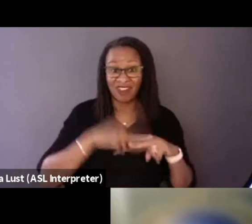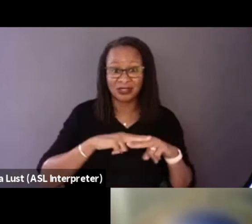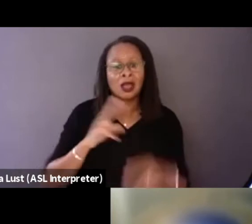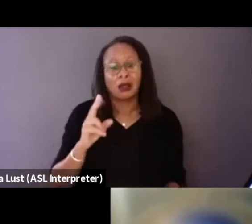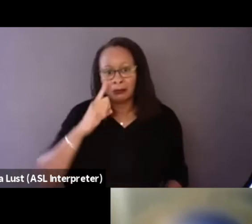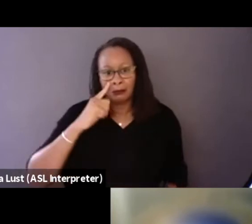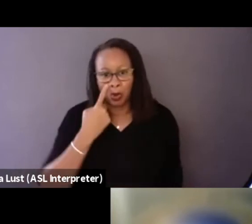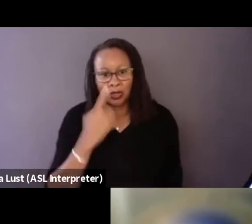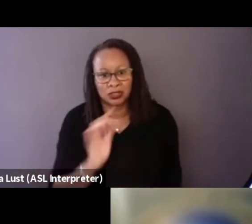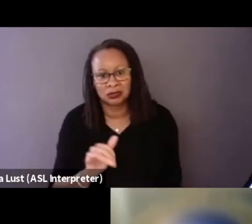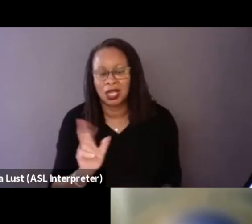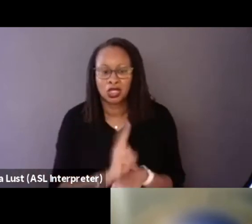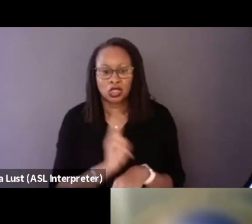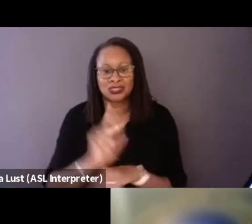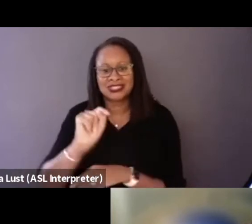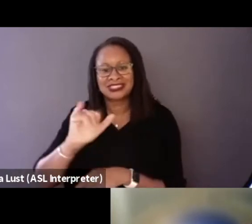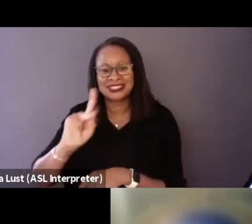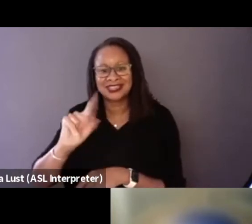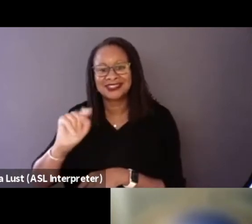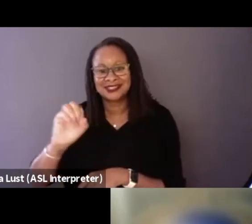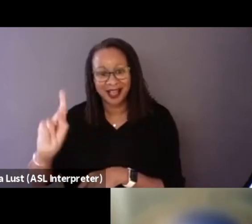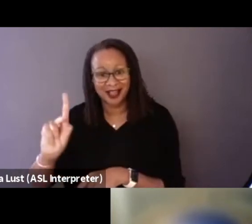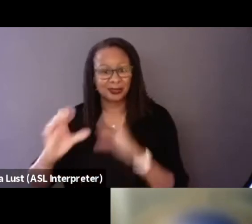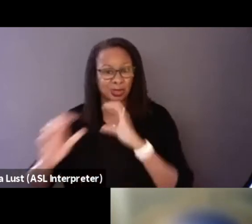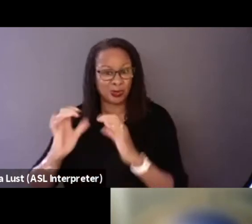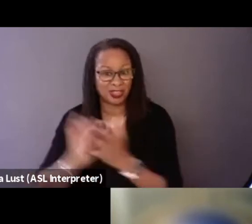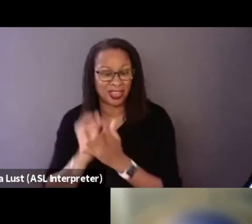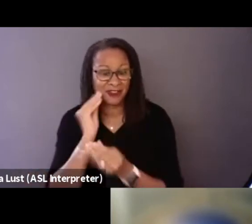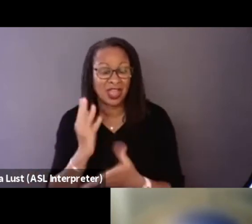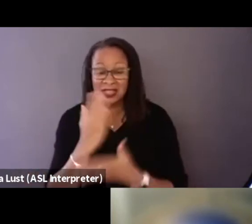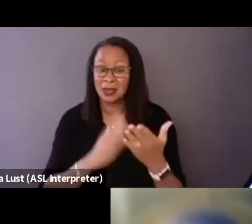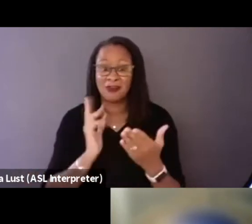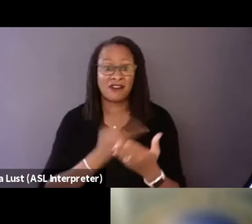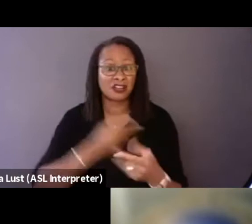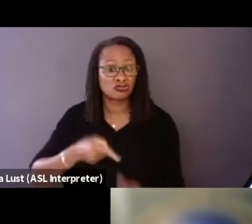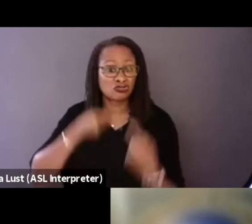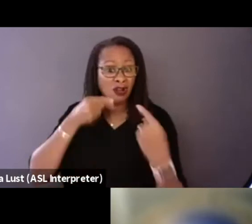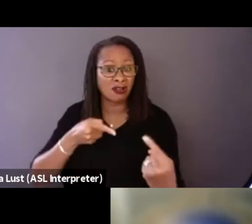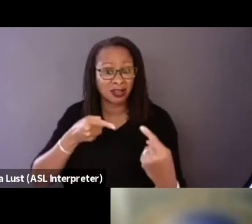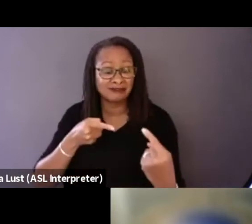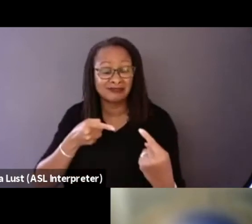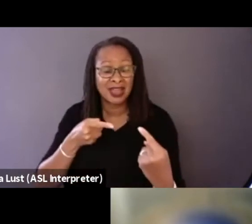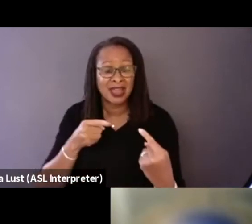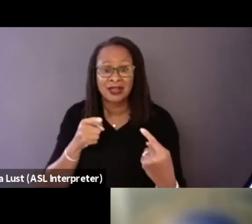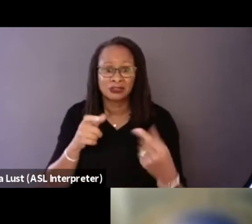we were using TikTok to communicate that, and some of us were struggling at the same time. We were trying to handle both at the same time,